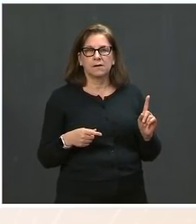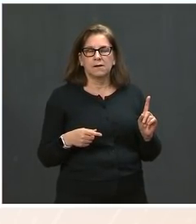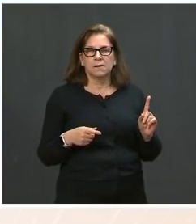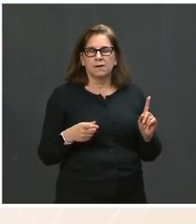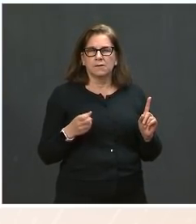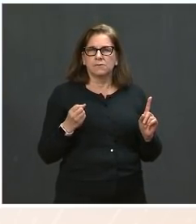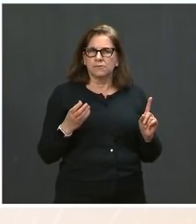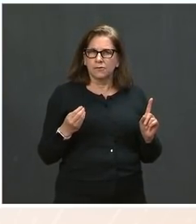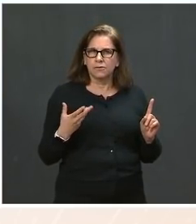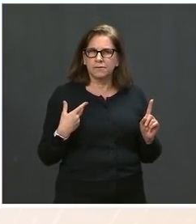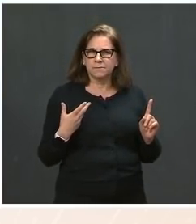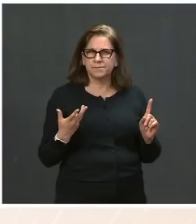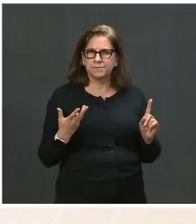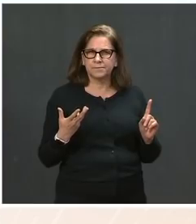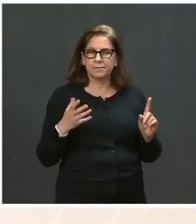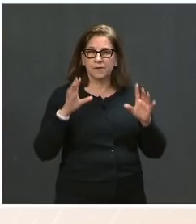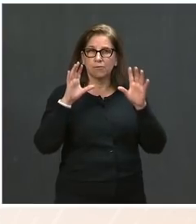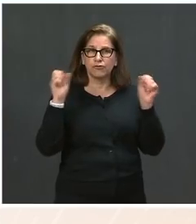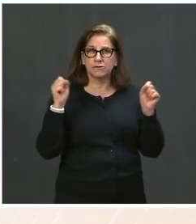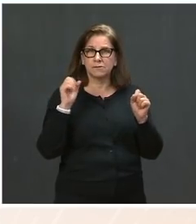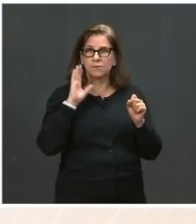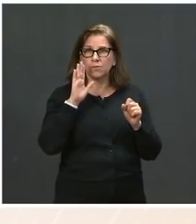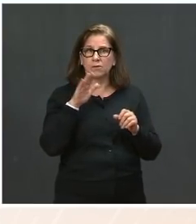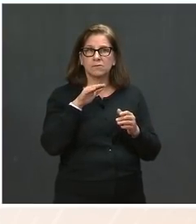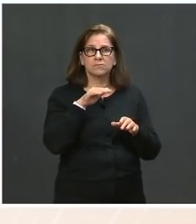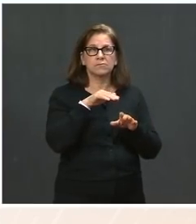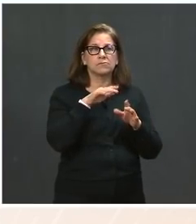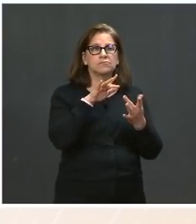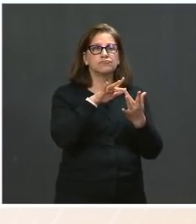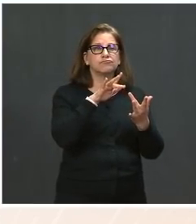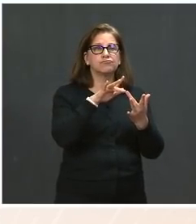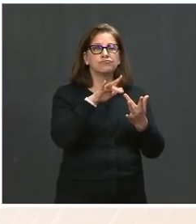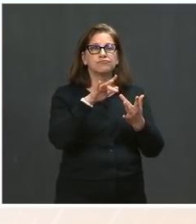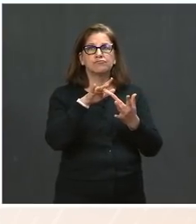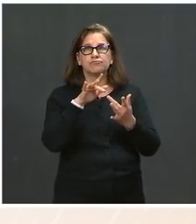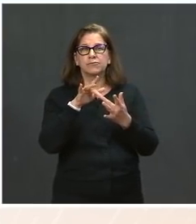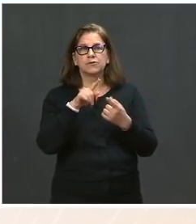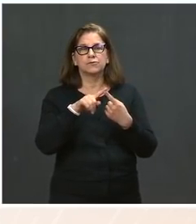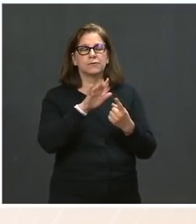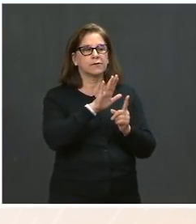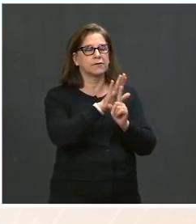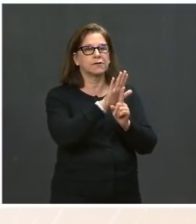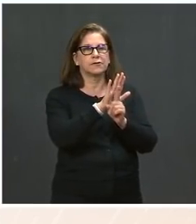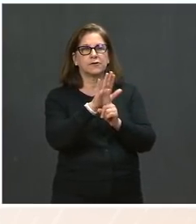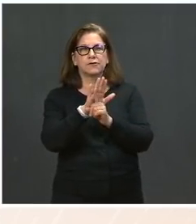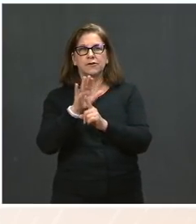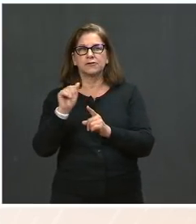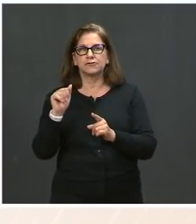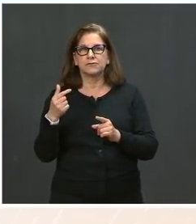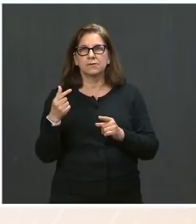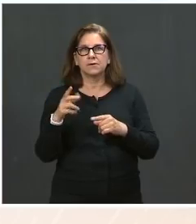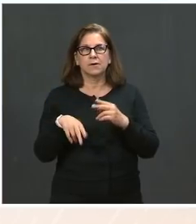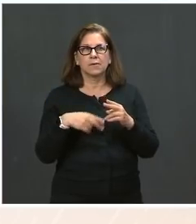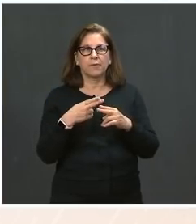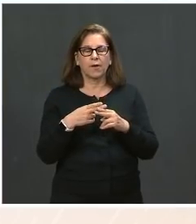Will the President reach out to the Attorney General for legal action against these measures? Ms. Psaki: I don't know that I can stand here --